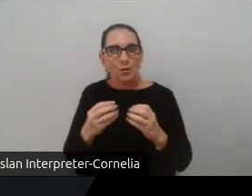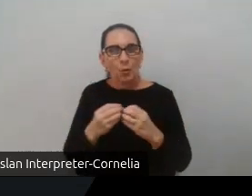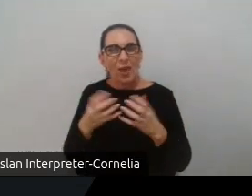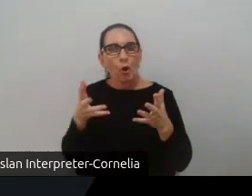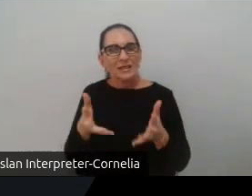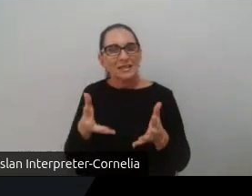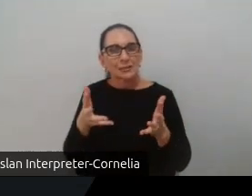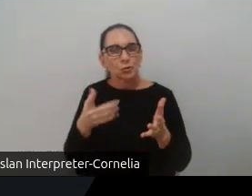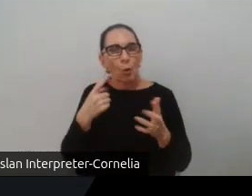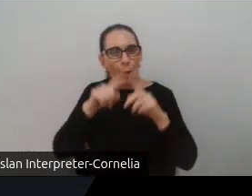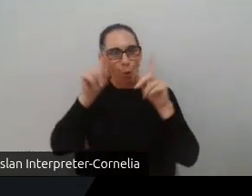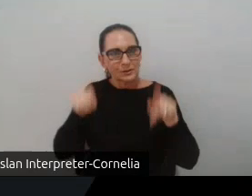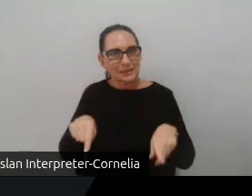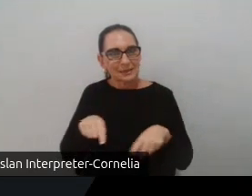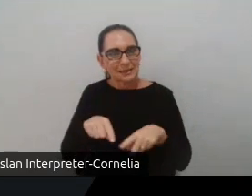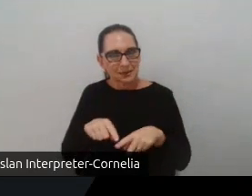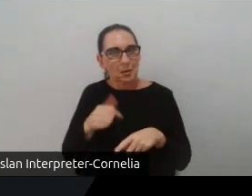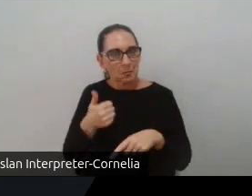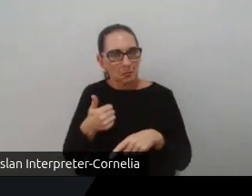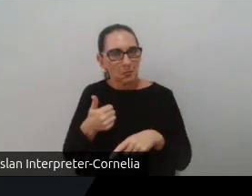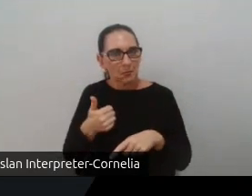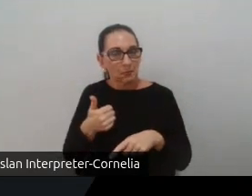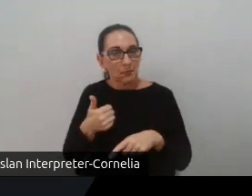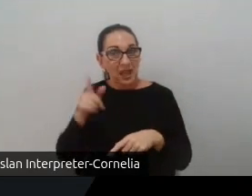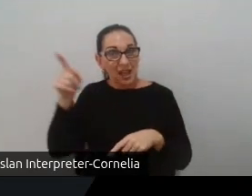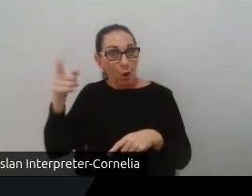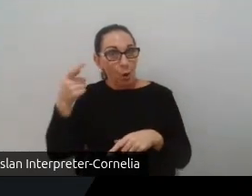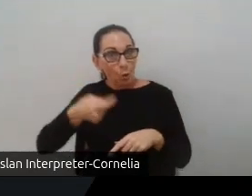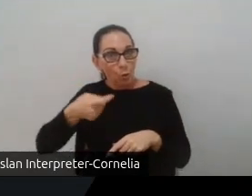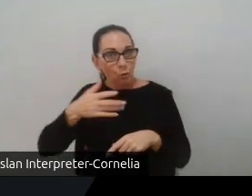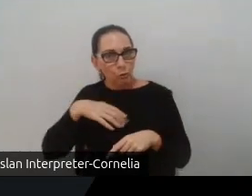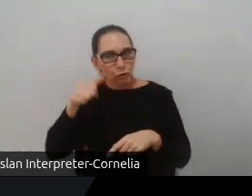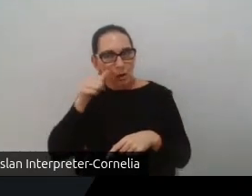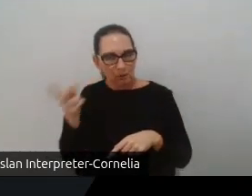well. The court will want to know, for example, if the parties are meant to communicate by way of,